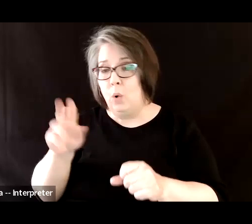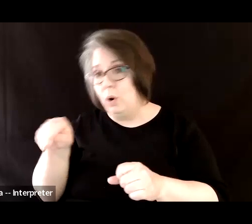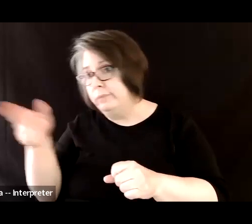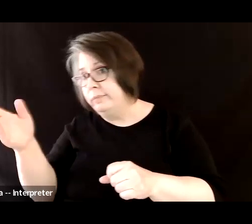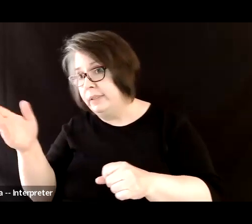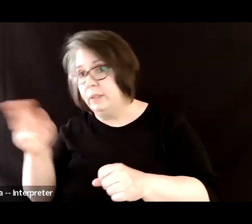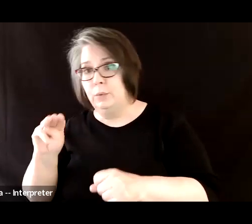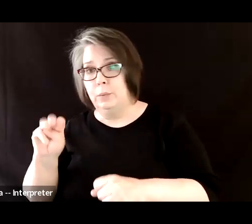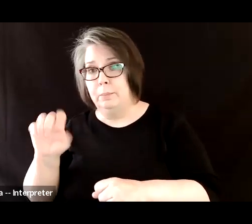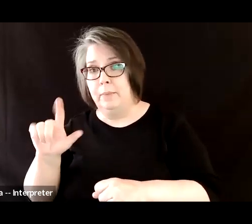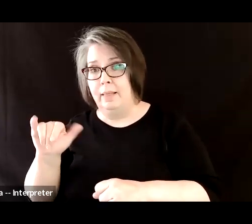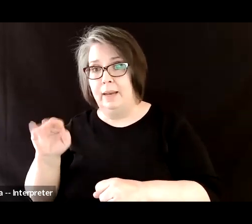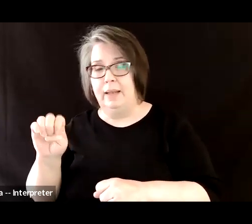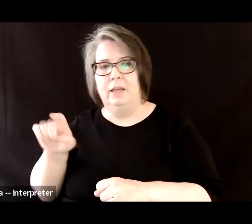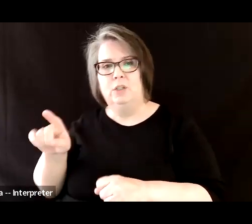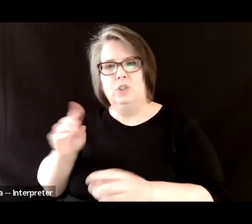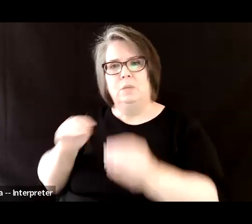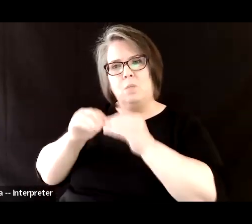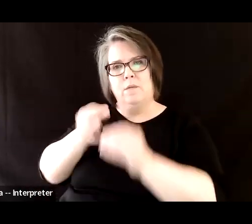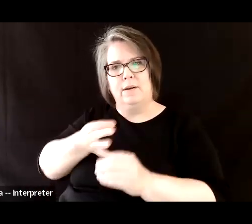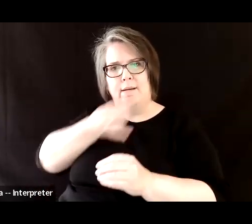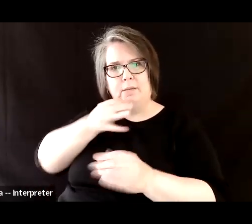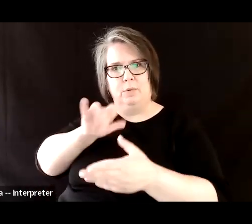She is probably more of an expert in that realm than I am,